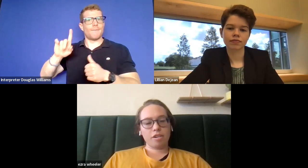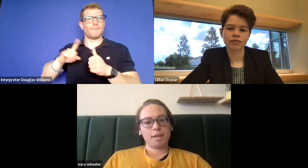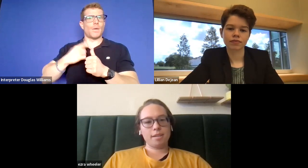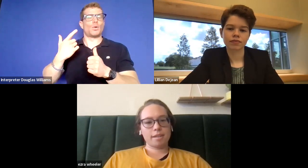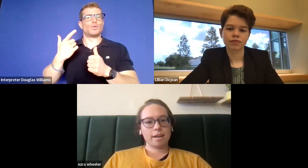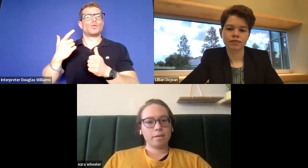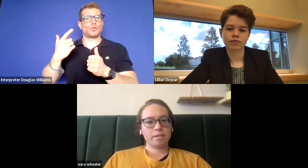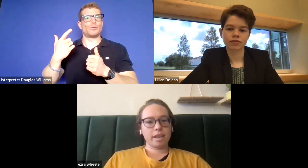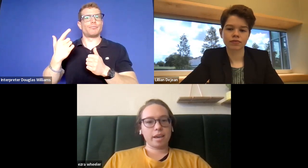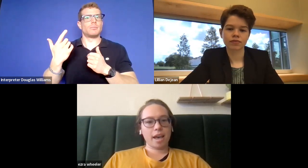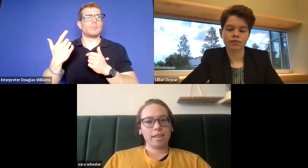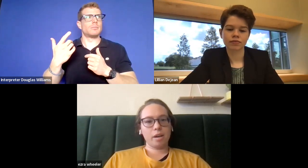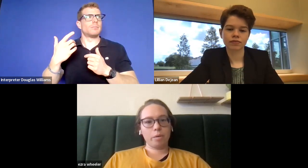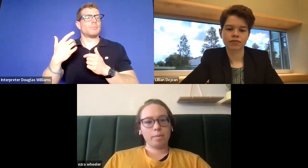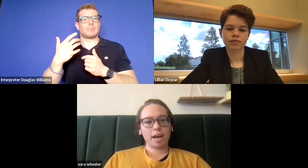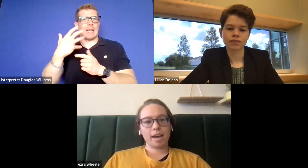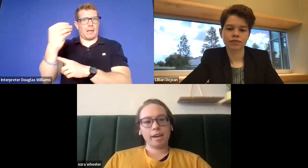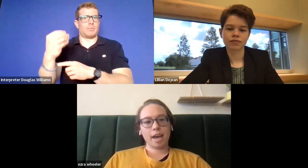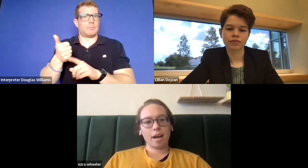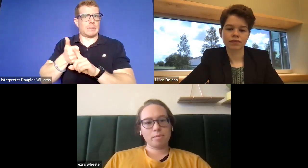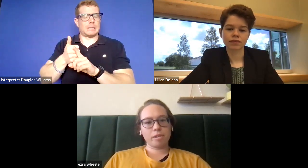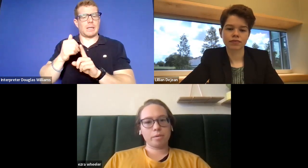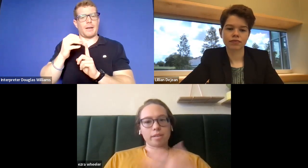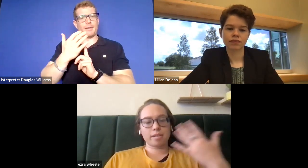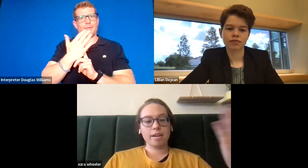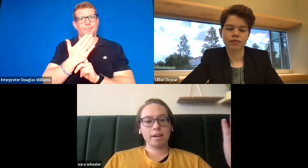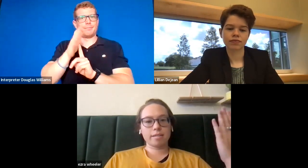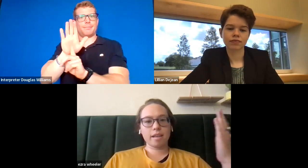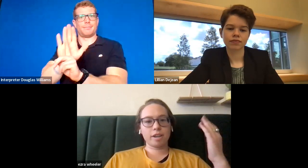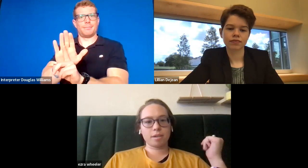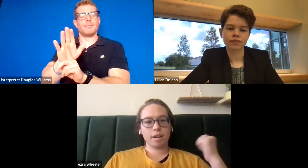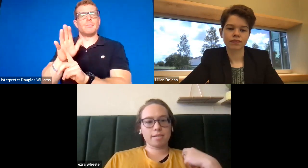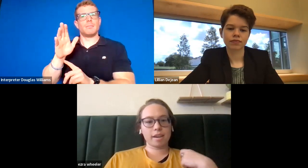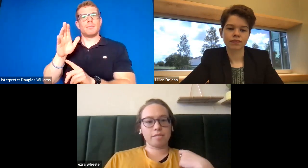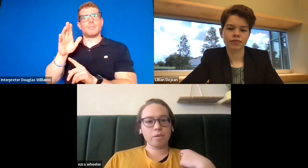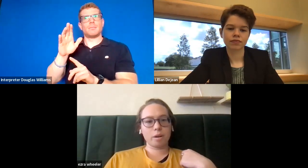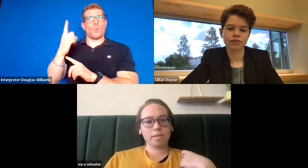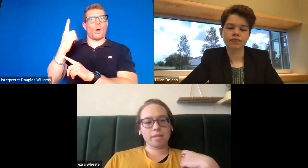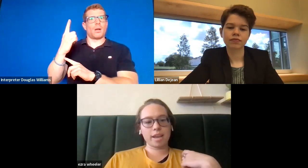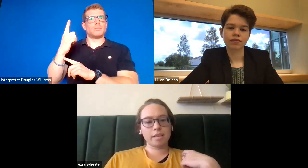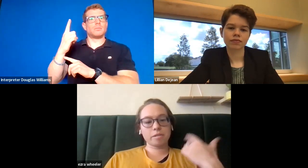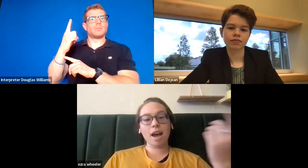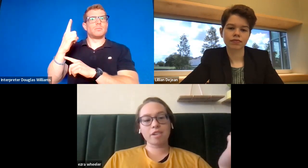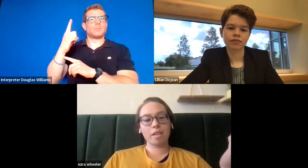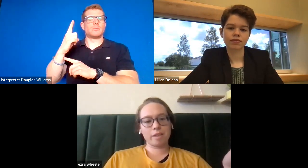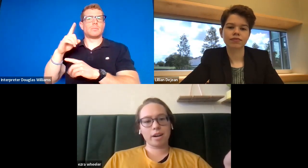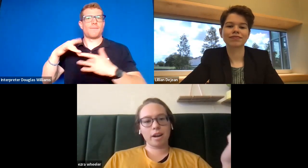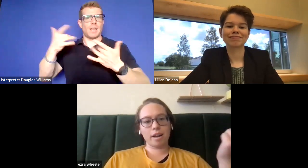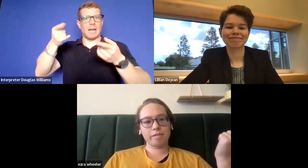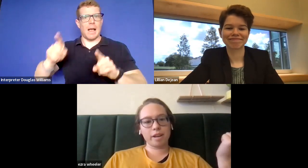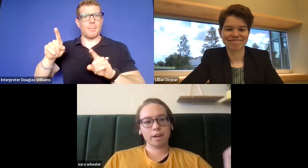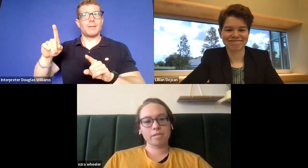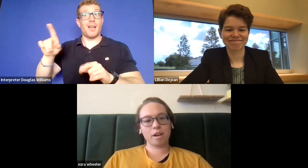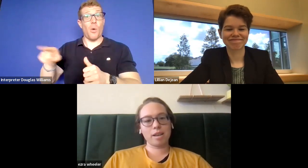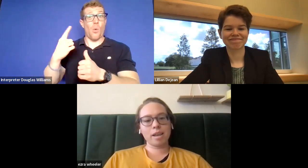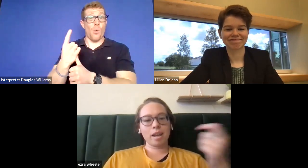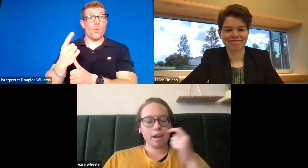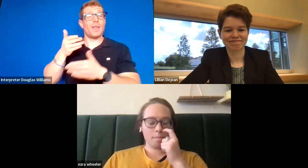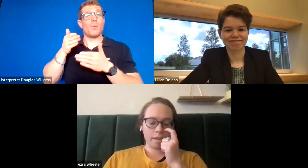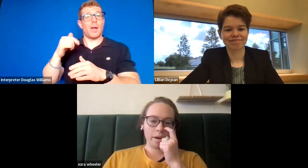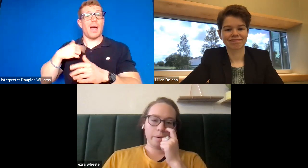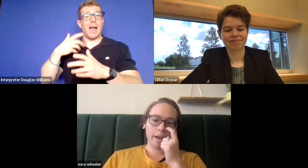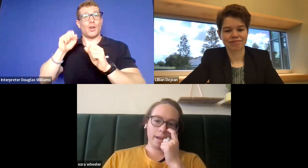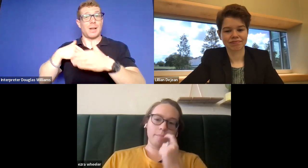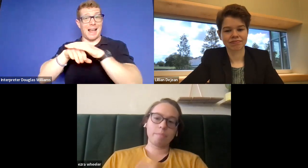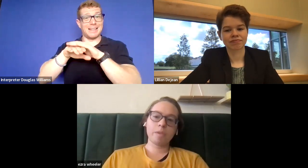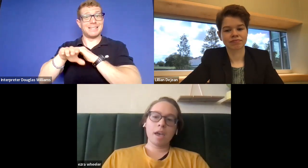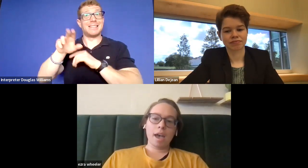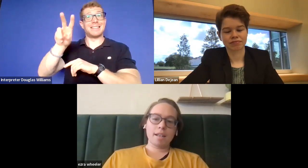Center Oc. and the only way I could get up to the center itself, because it was on a second floor was to take the trash elevator of a restaurant down below.